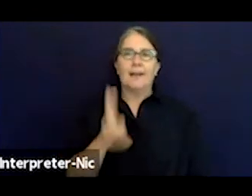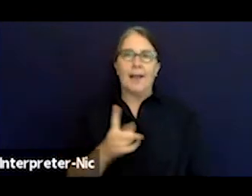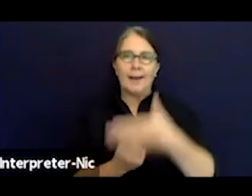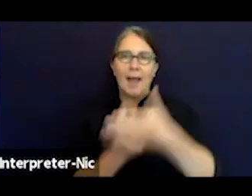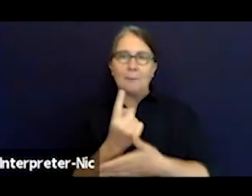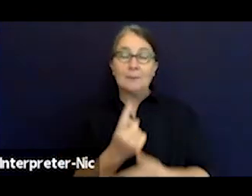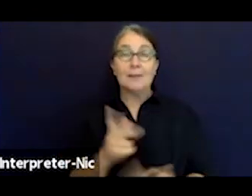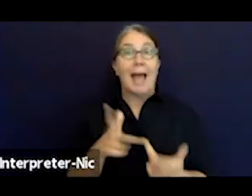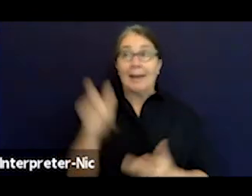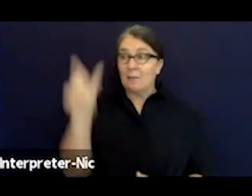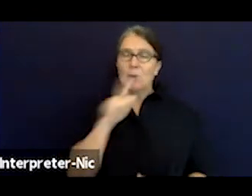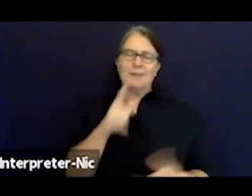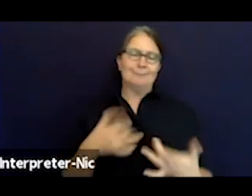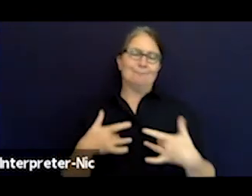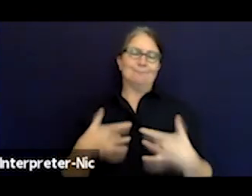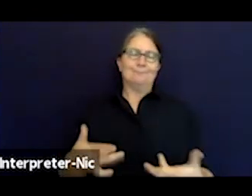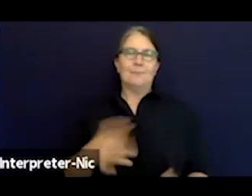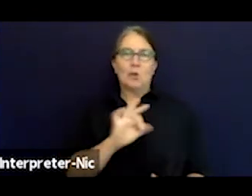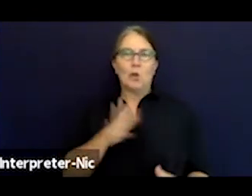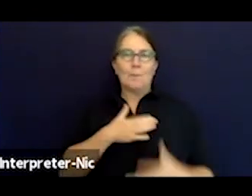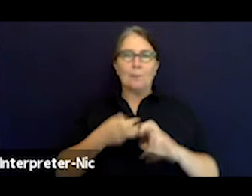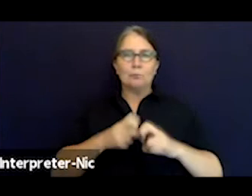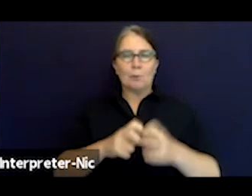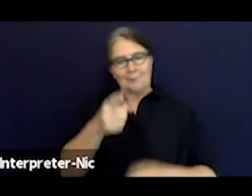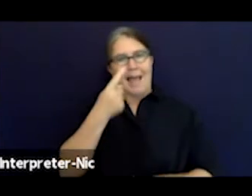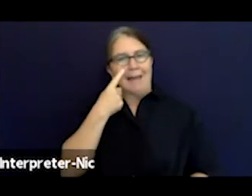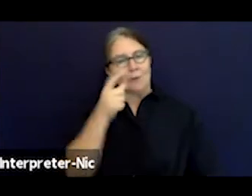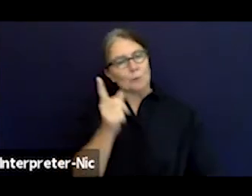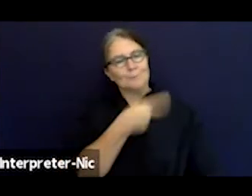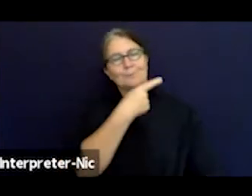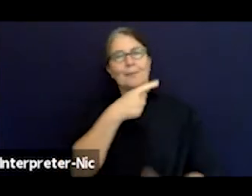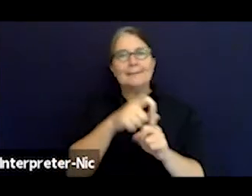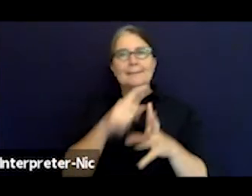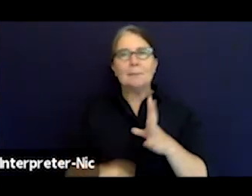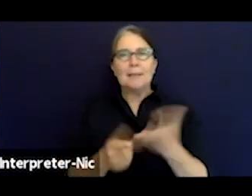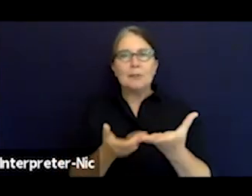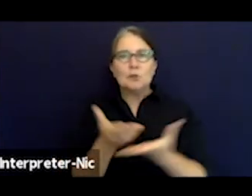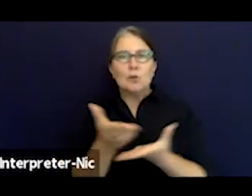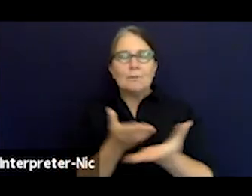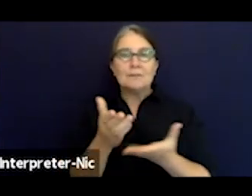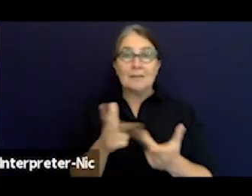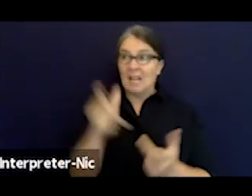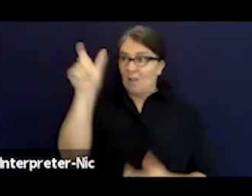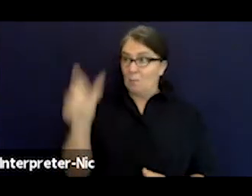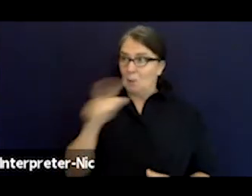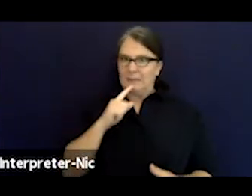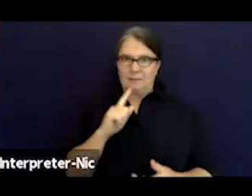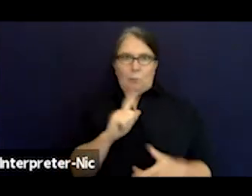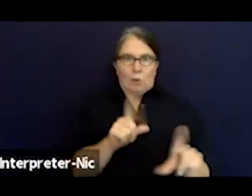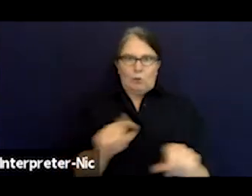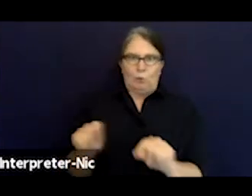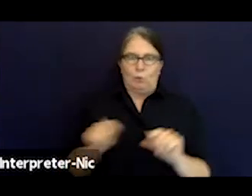go see Disability Services.” Belinda says, "What am I supposed to do? How do I do this?” Sandra